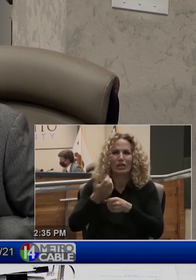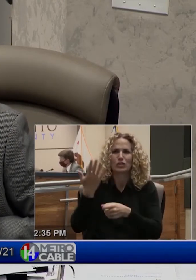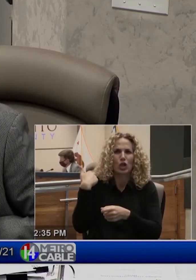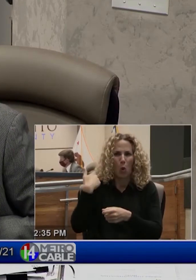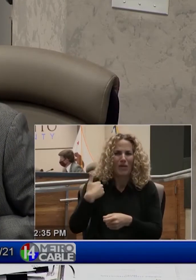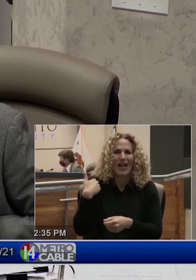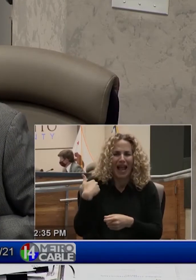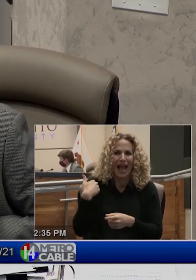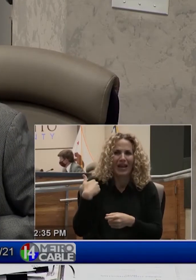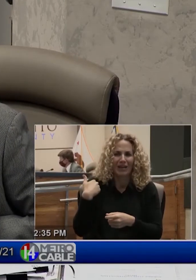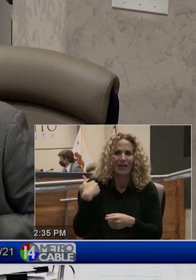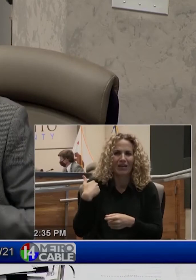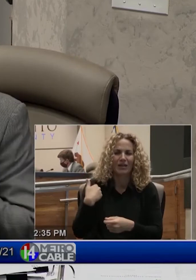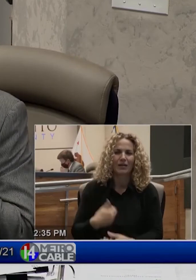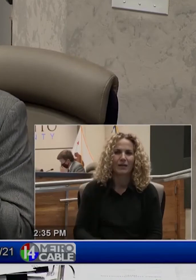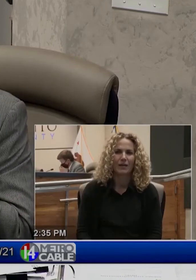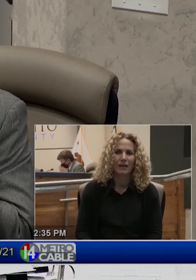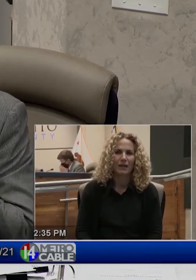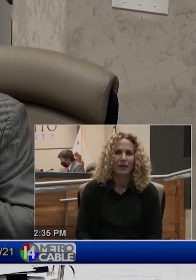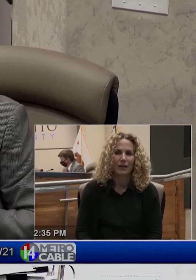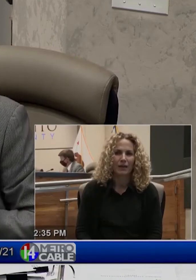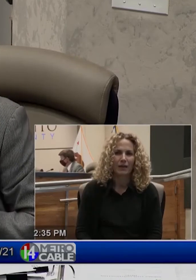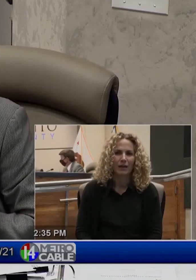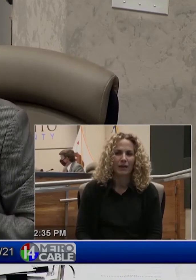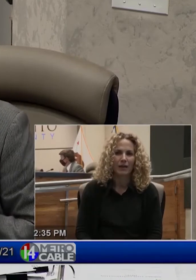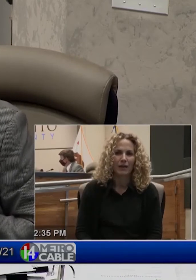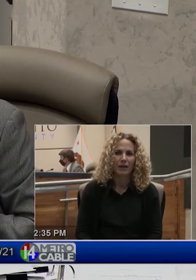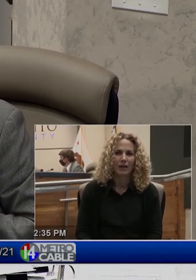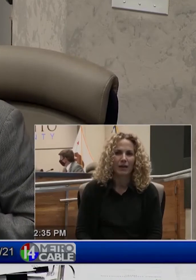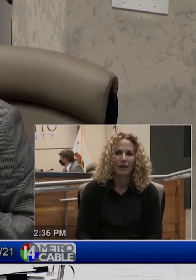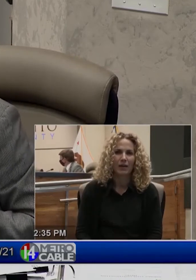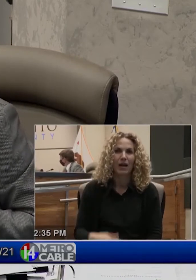THE CORRIDOR IN PARTICULAR AND I'M GOING TO MAKE THE POINT HERE I'M GOING TO MAKE THE POINT HERE I STILL FEEL STRONGLY ABOUT